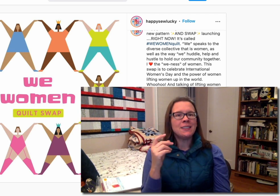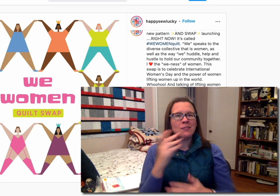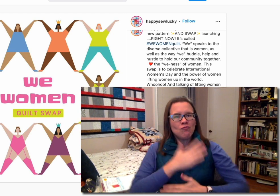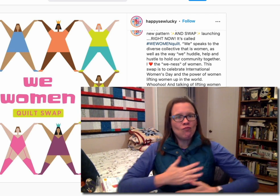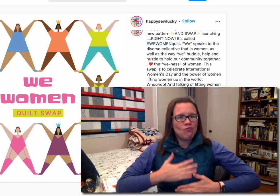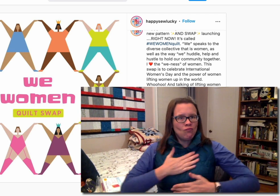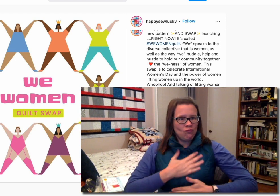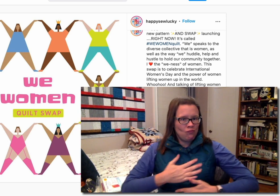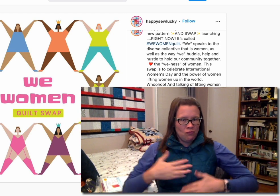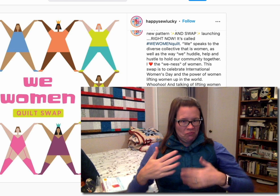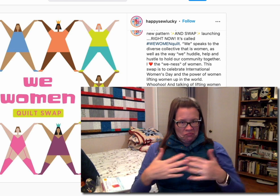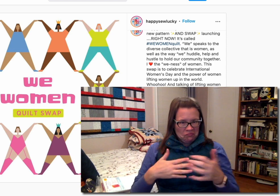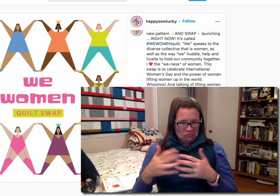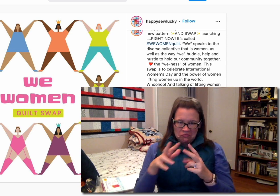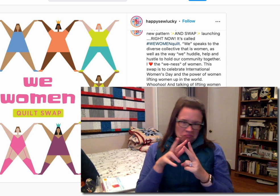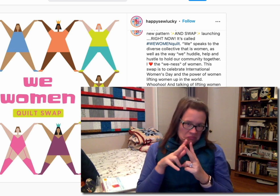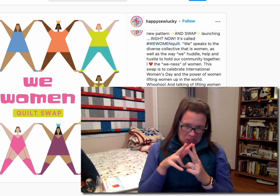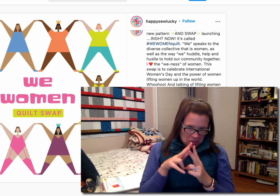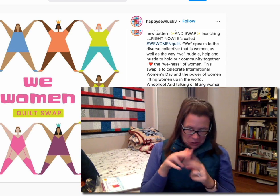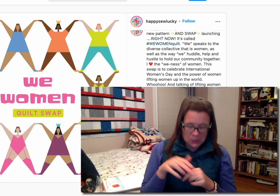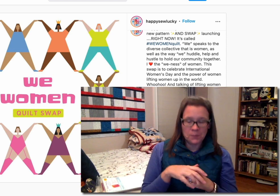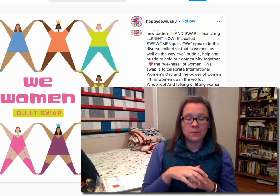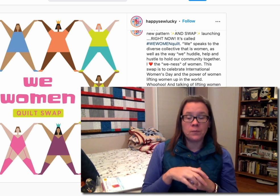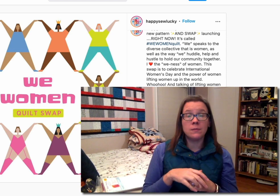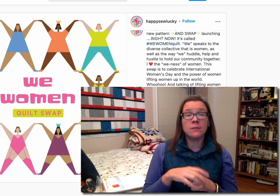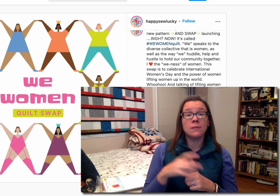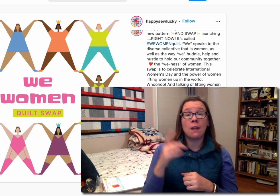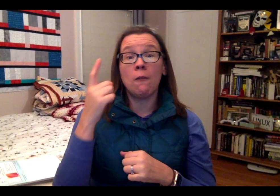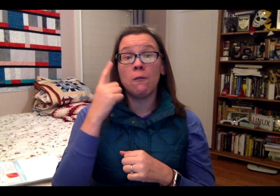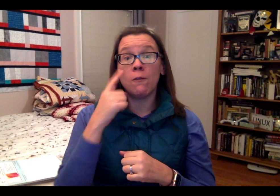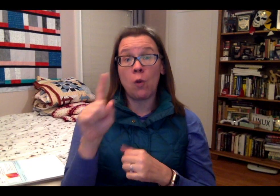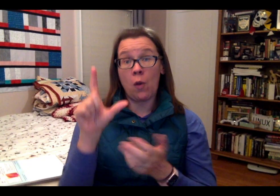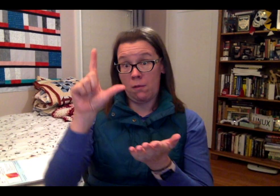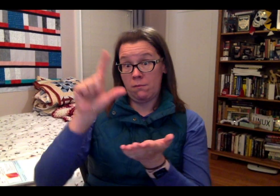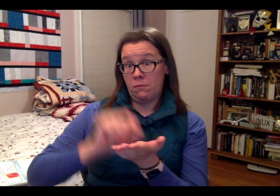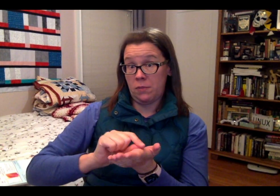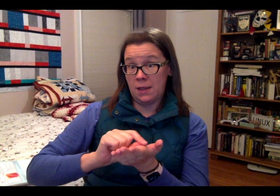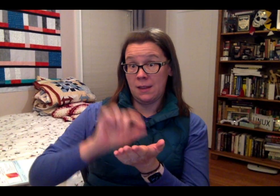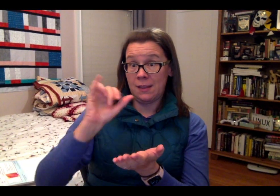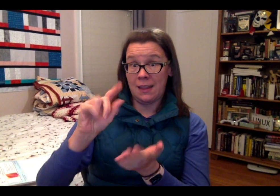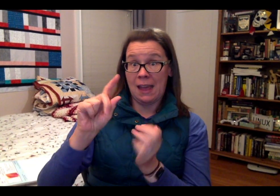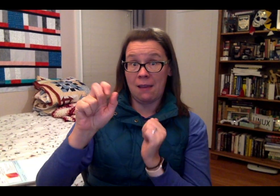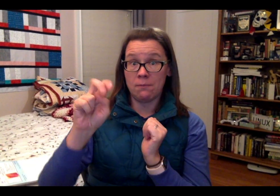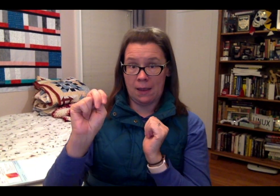Maybe you are an experienced foundation paper piecer and just watching these to enjoy yourself.